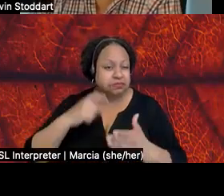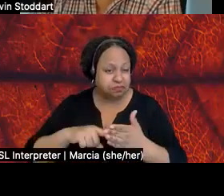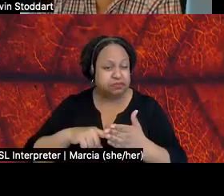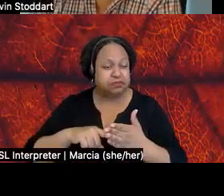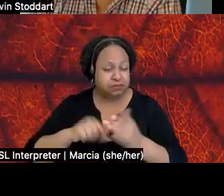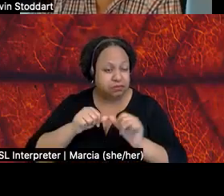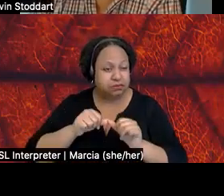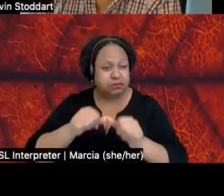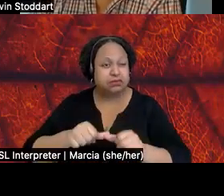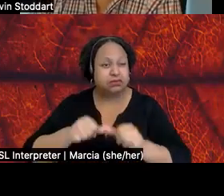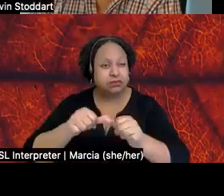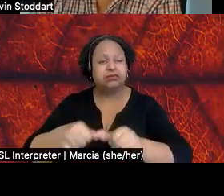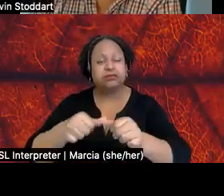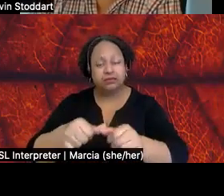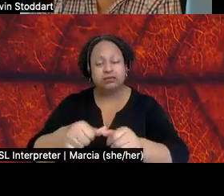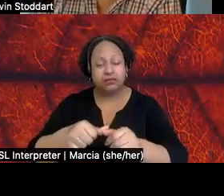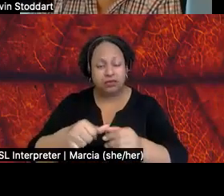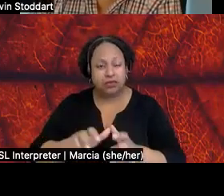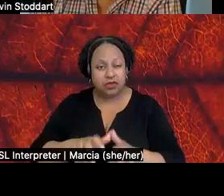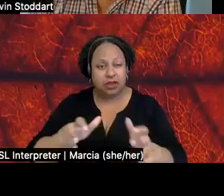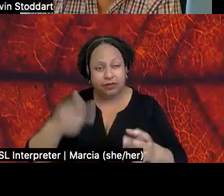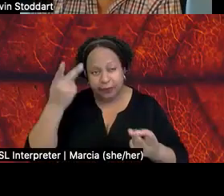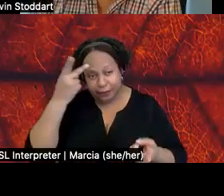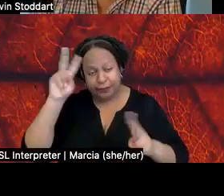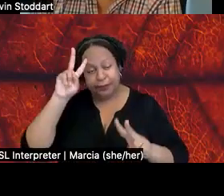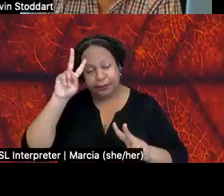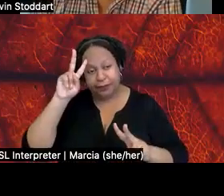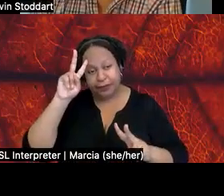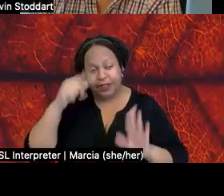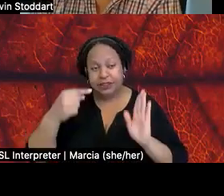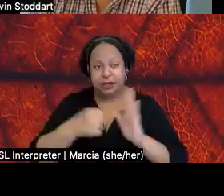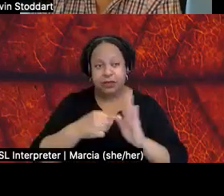between schizophrenia, for example, and autism.